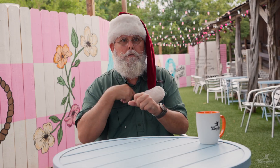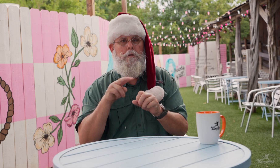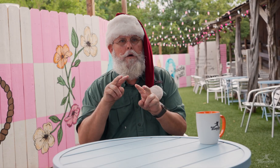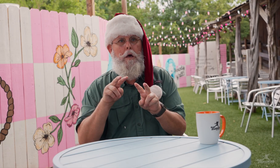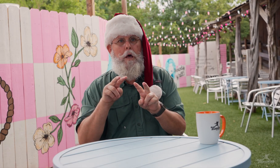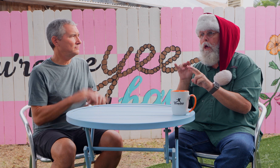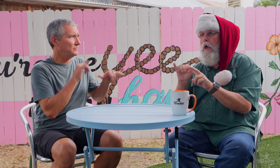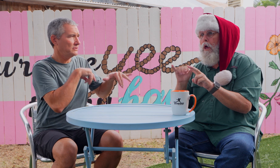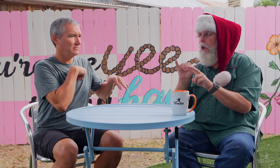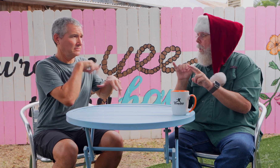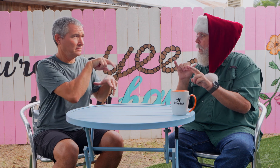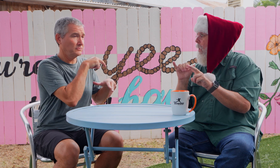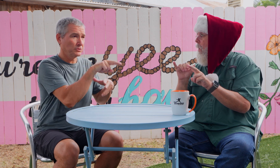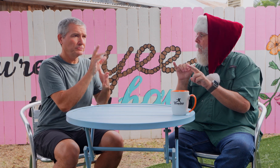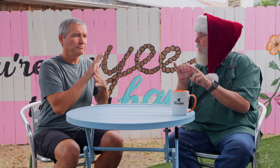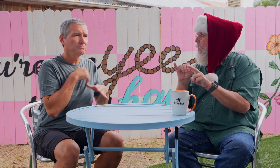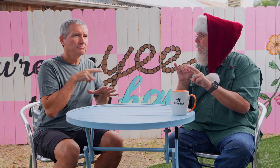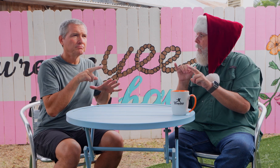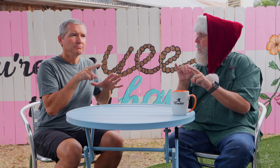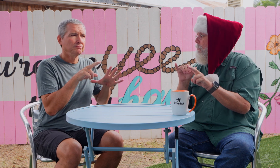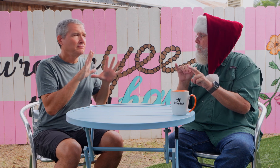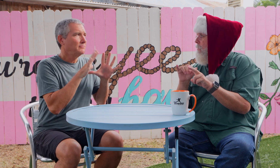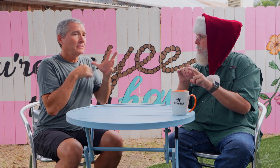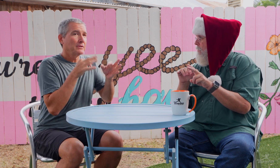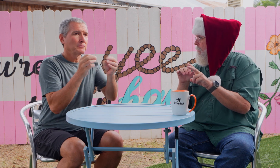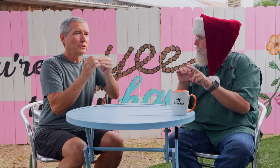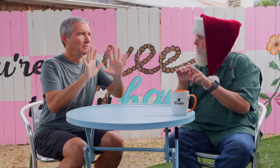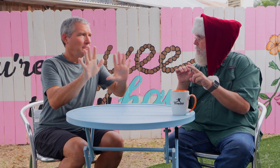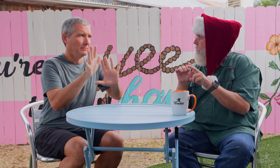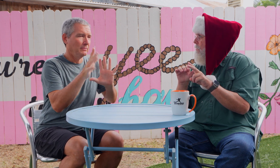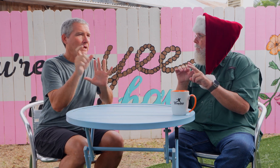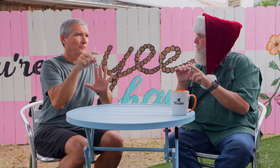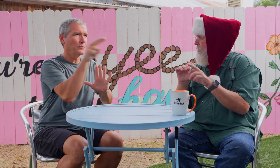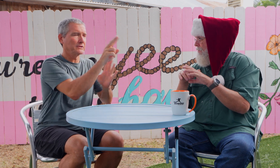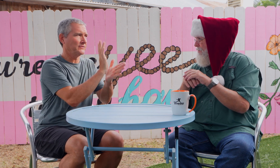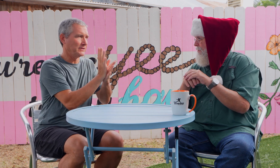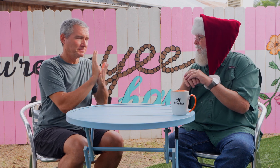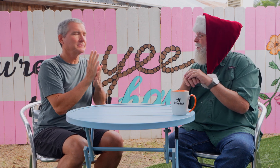I did see the film, I'm not going to spoil anything - watch it yourself - but...